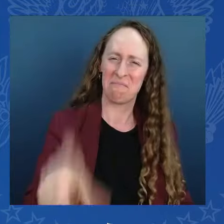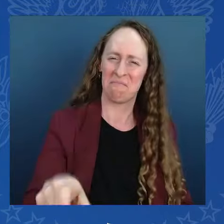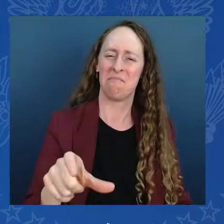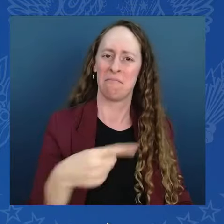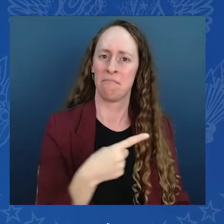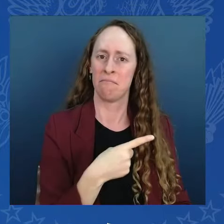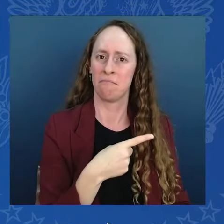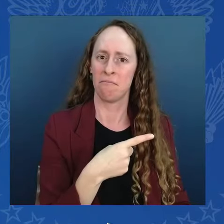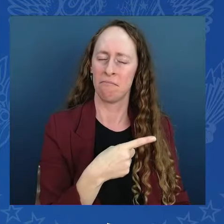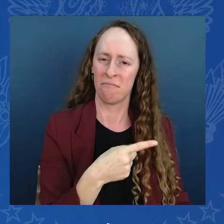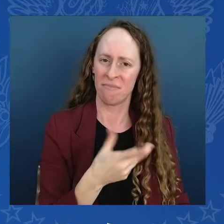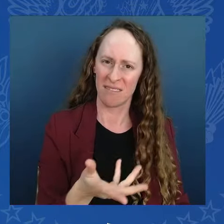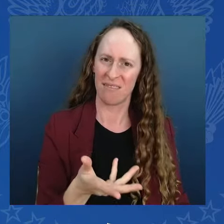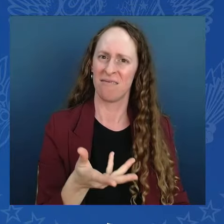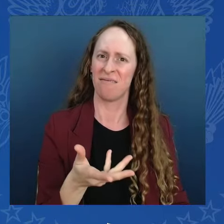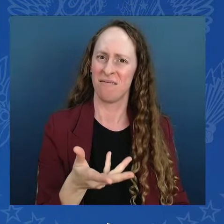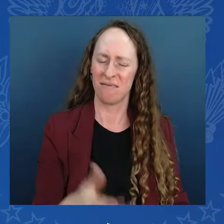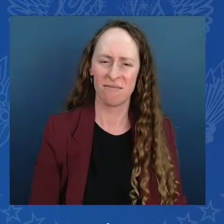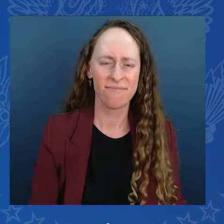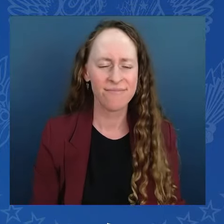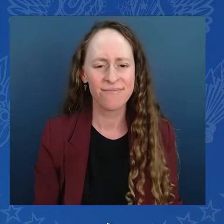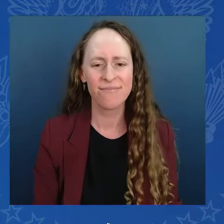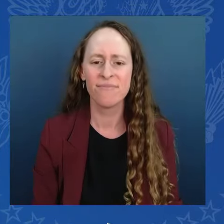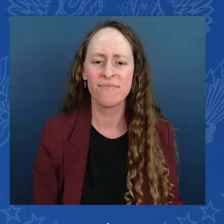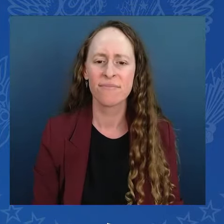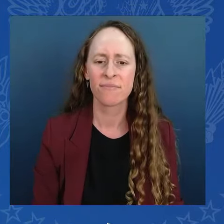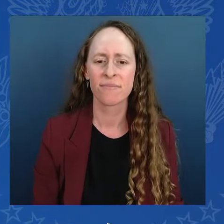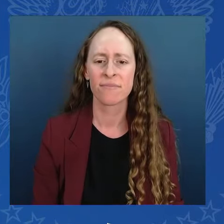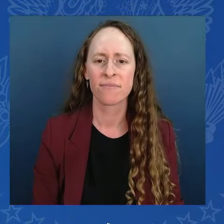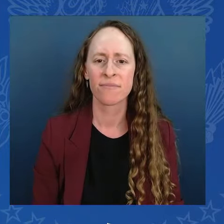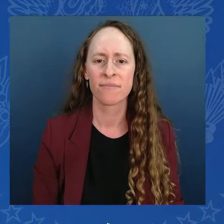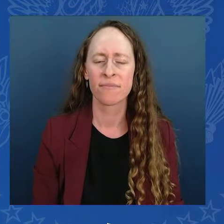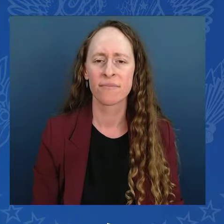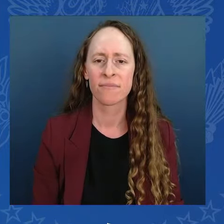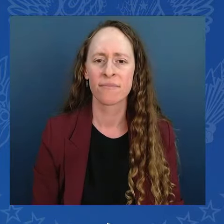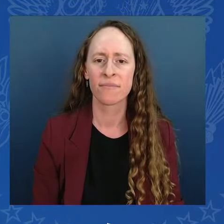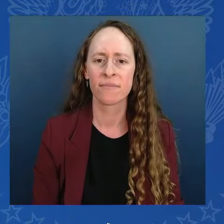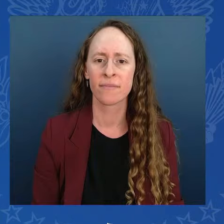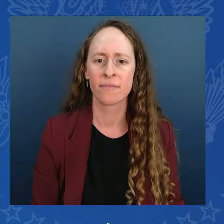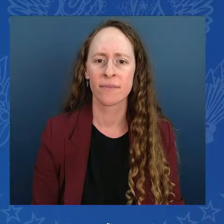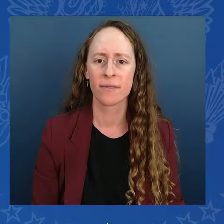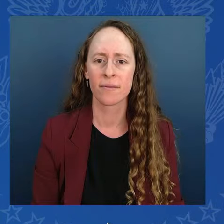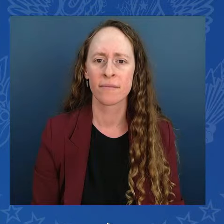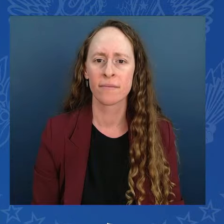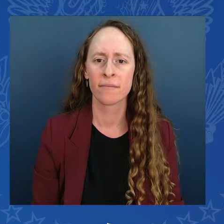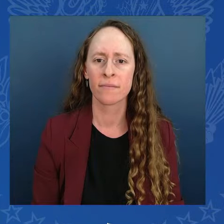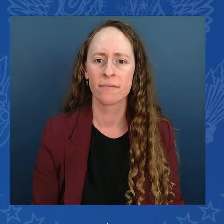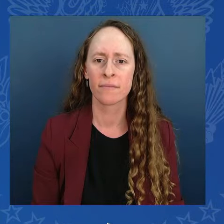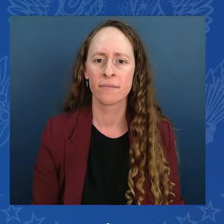Audience Member: He's a radical agenda. The President: (The president makes the sign